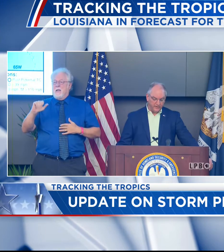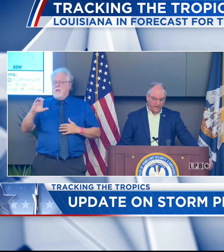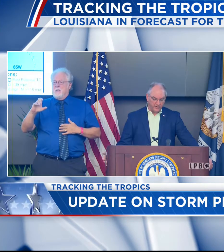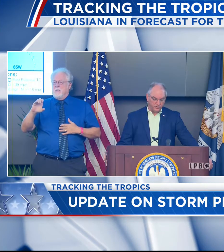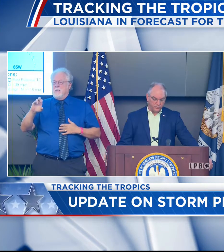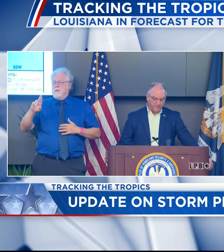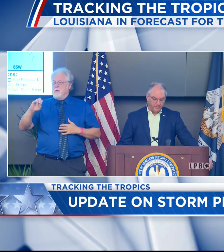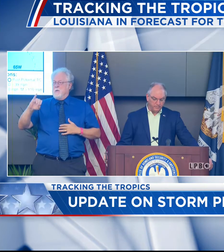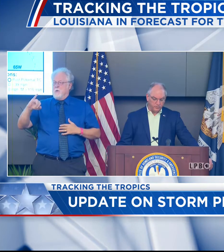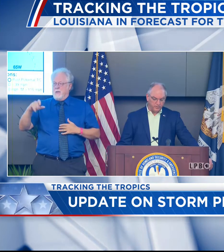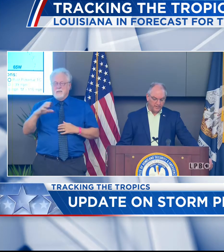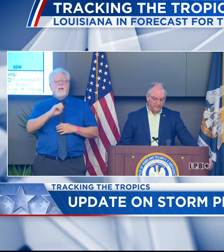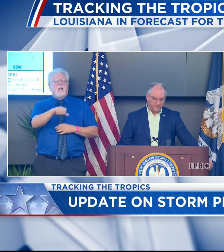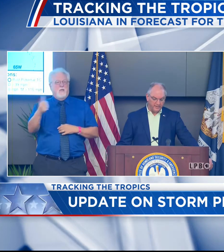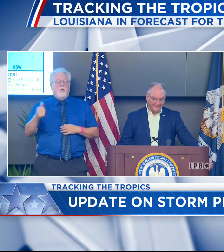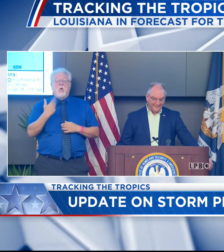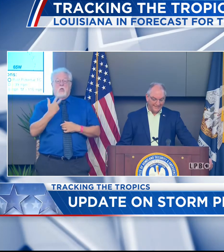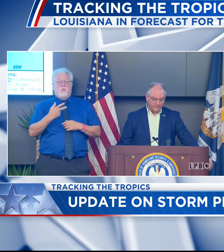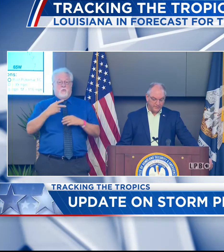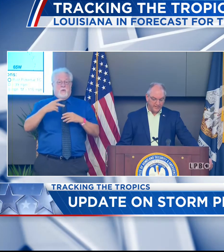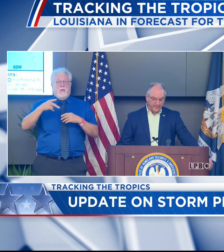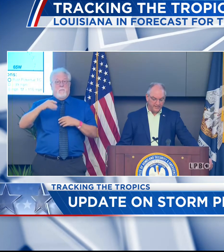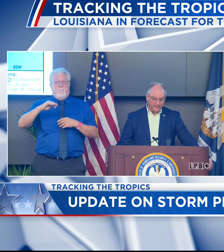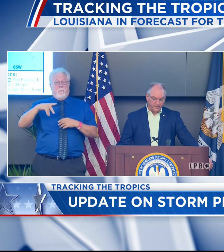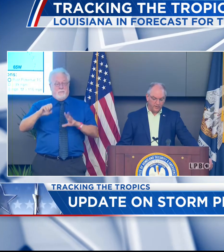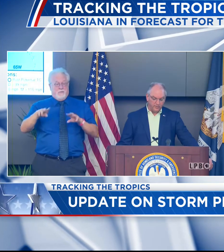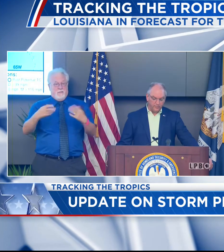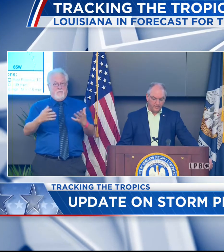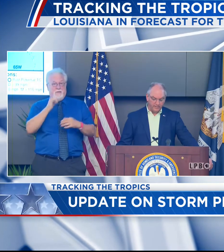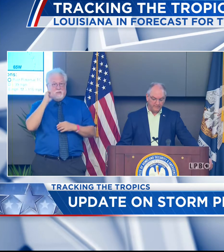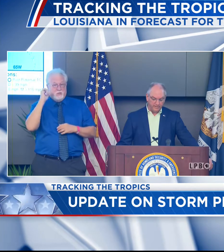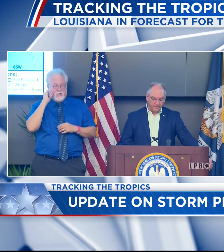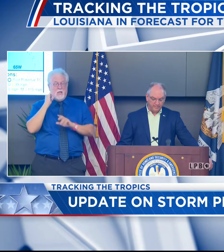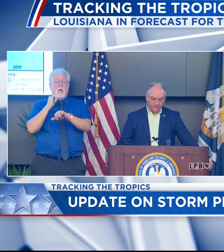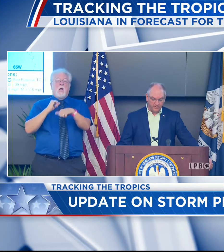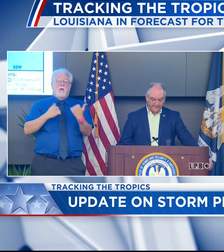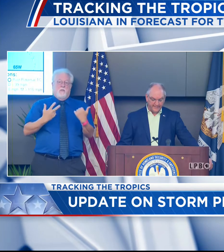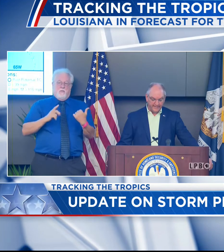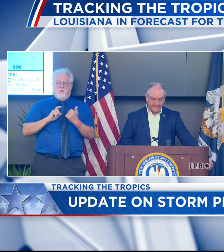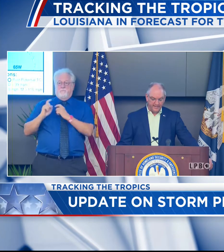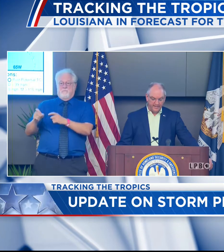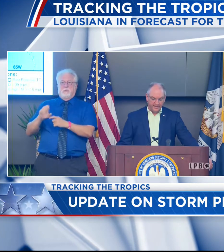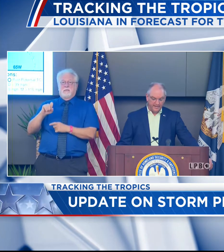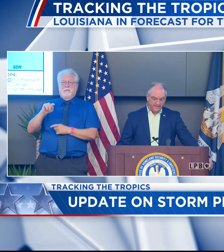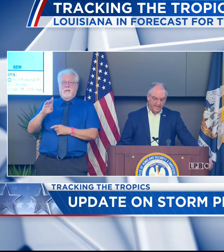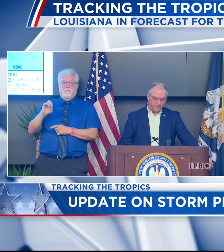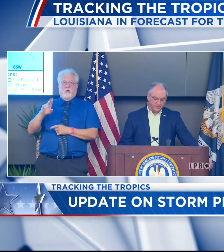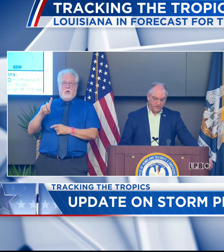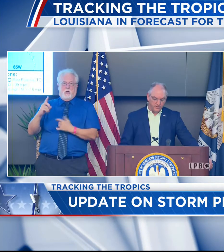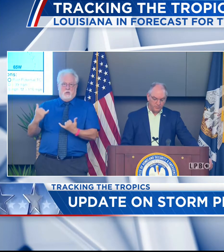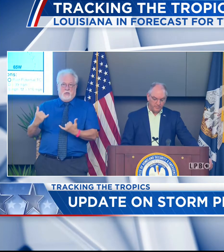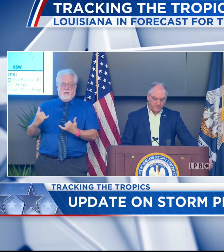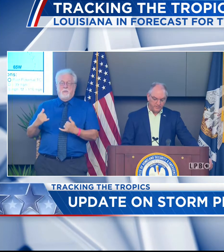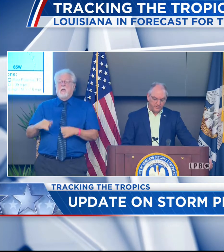IN AREAS OUTSIDE OF THE HURRICANE RISK REDUCTION SYSTEM LIKE WOOD LAKE, DE LA GROW AND OTHER AREAS.